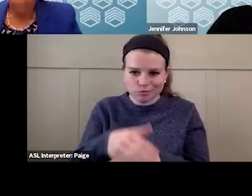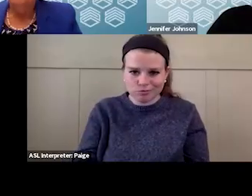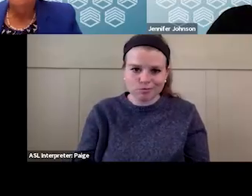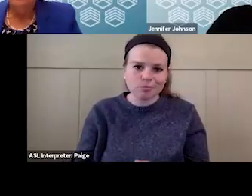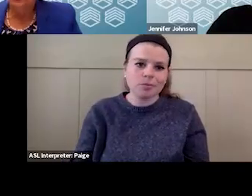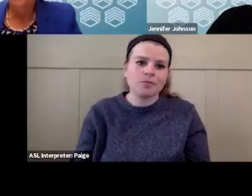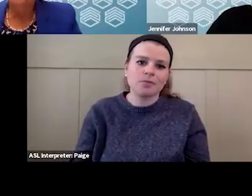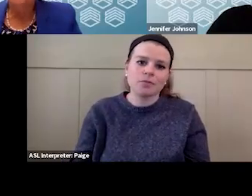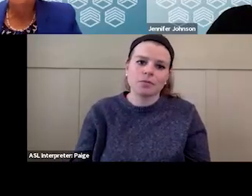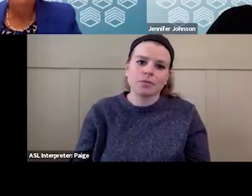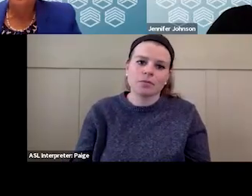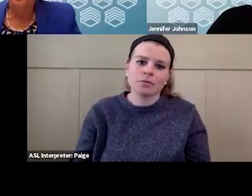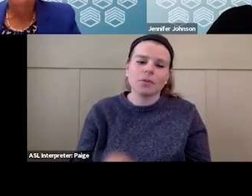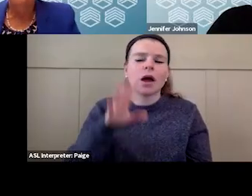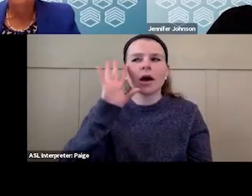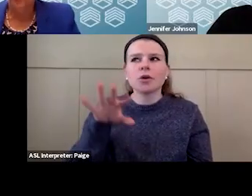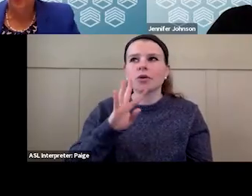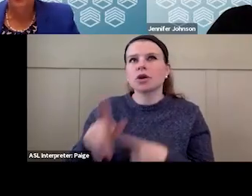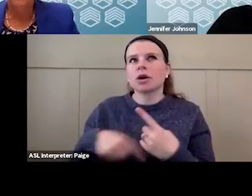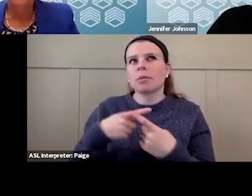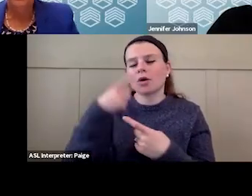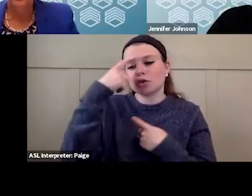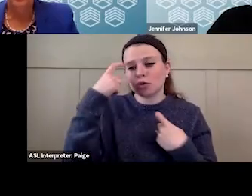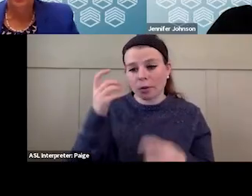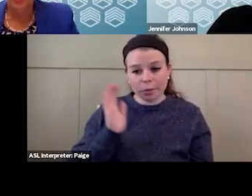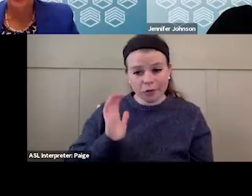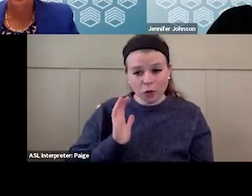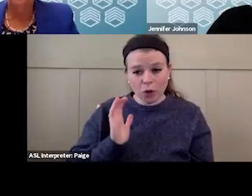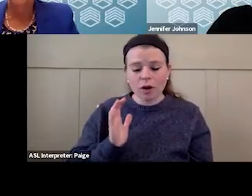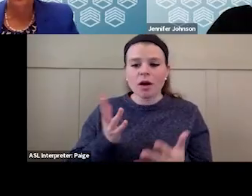Um, I know we were speaking about trauma before, and here I wanna caution you.